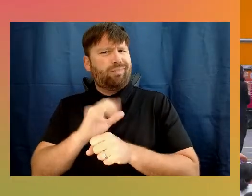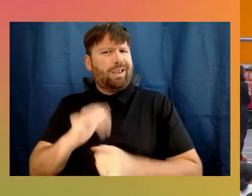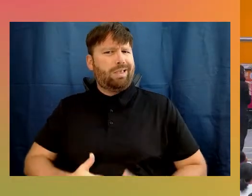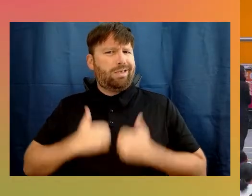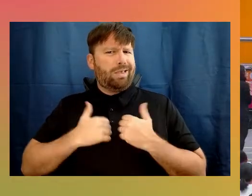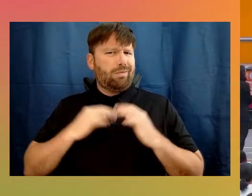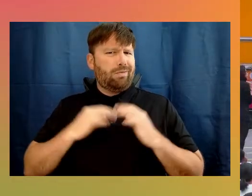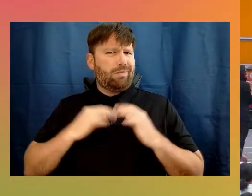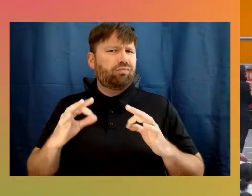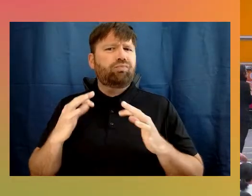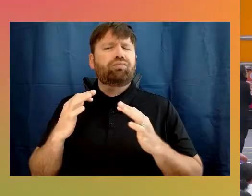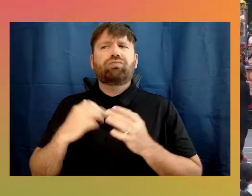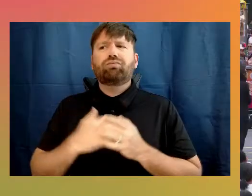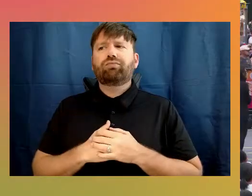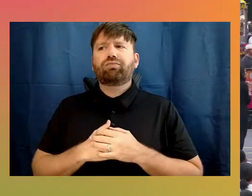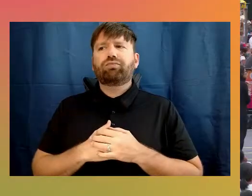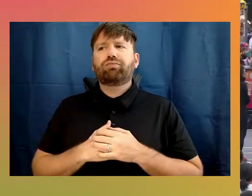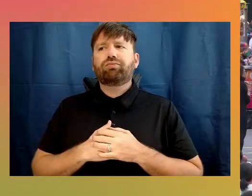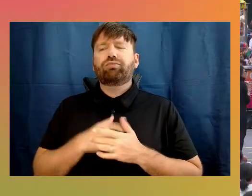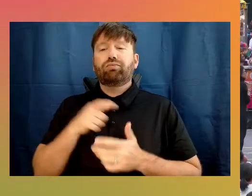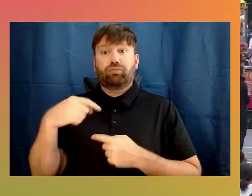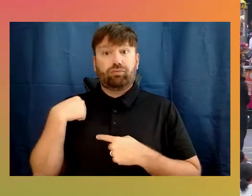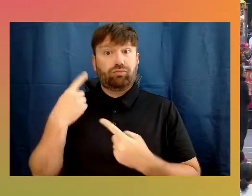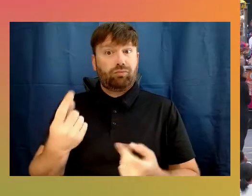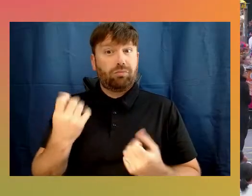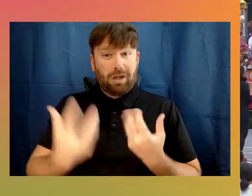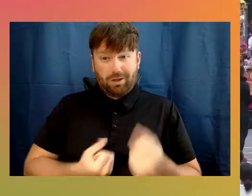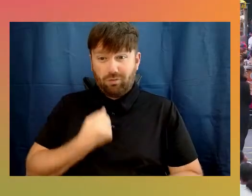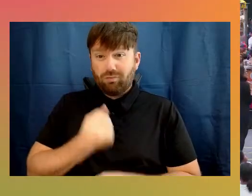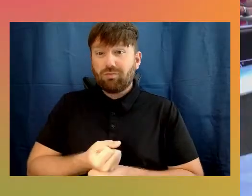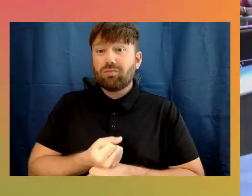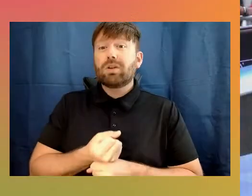FIND THEIR FLOW AND CREATE LIFE